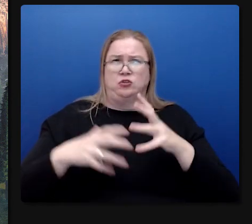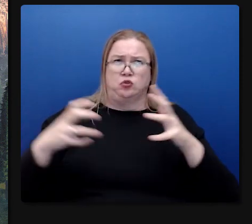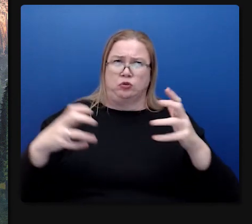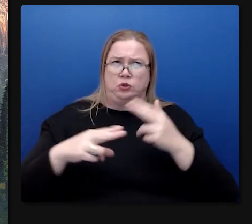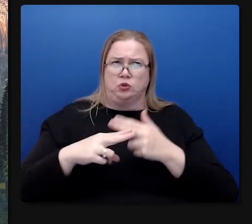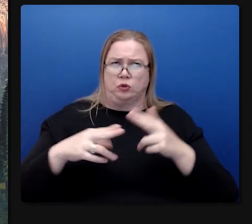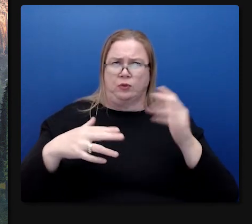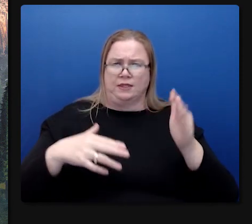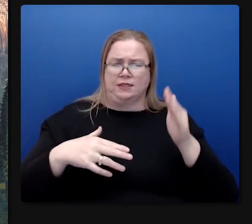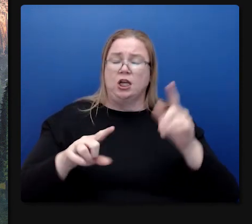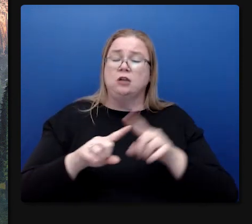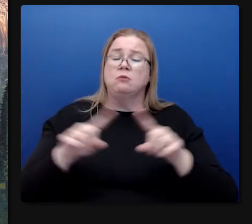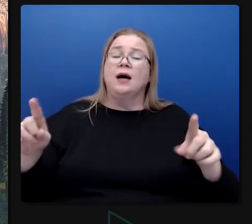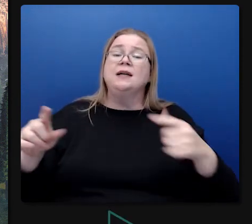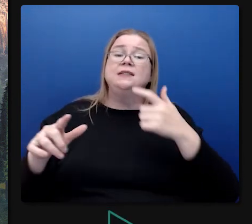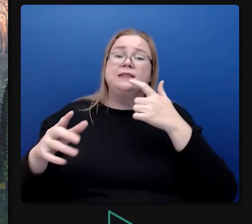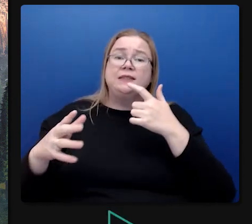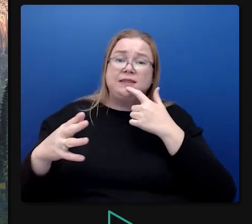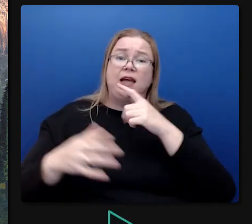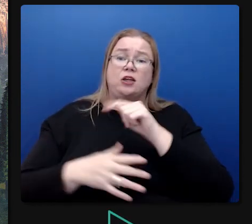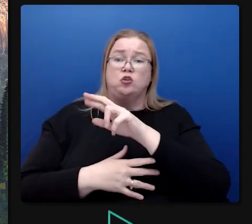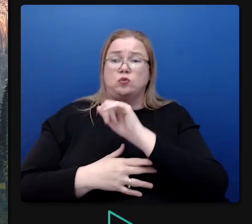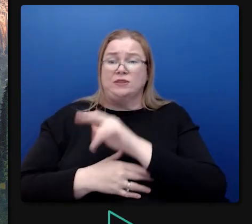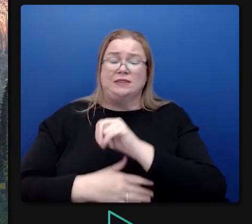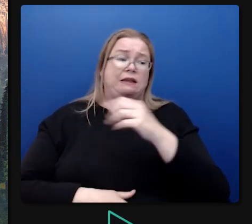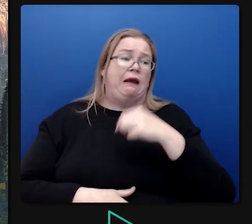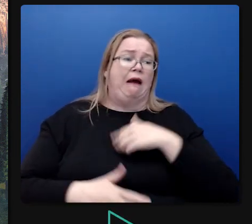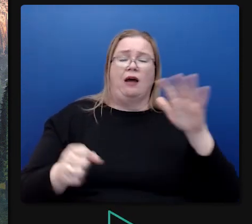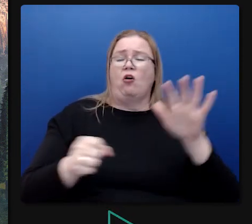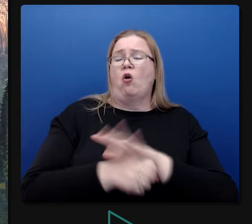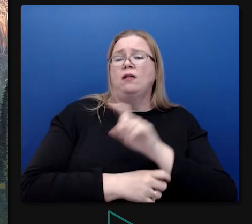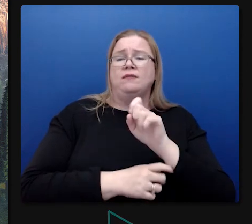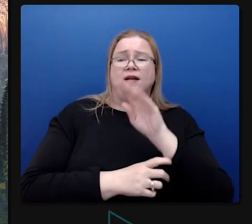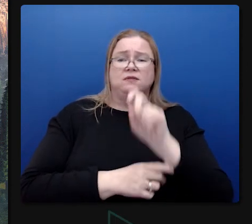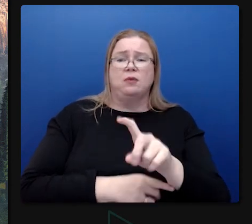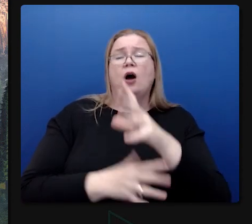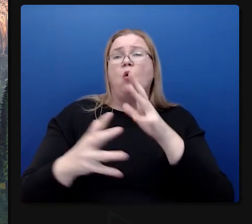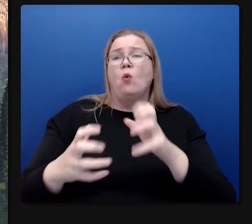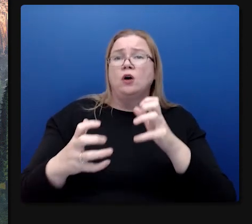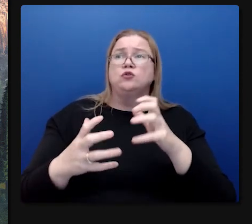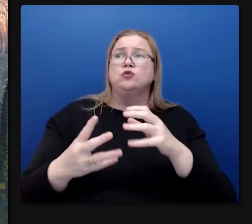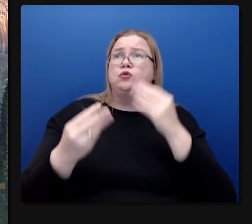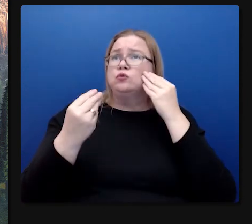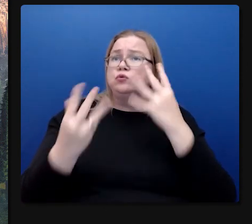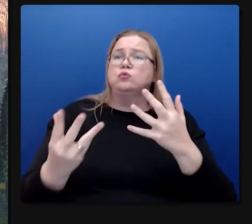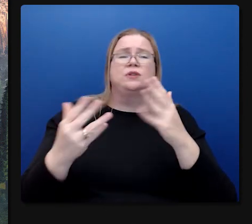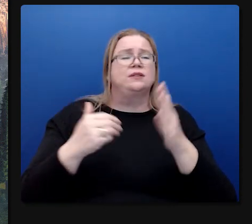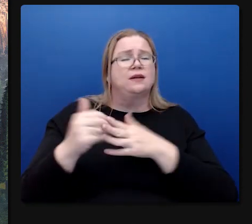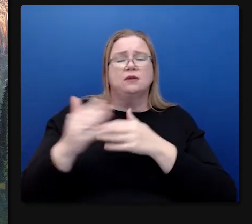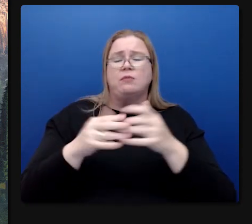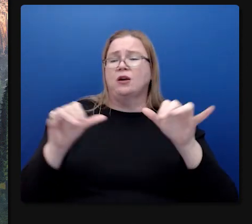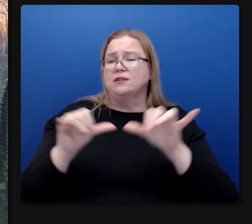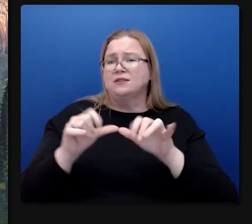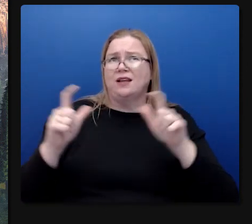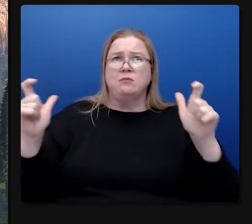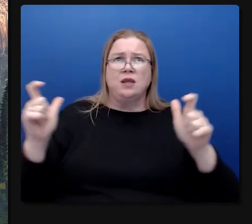I just want to say that Trista and I and all of Xbox we just want to impart that no matter how small or large